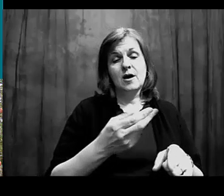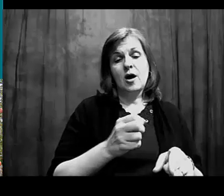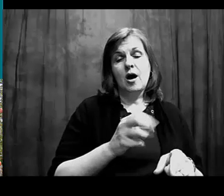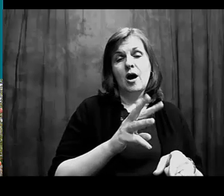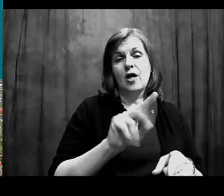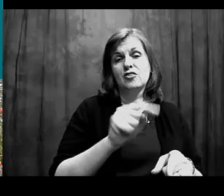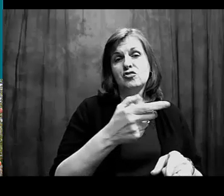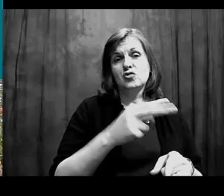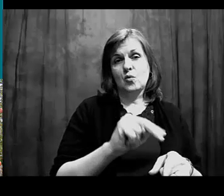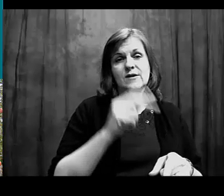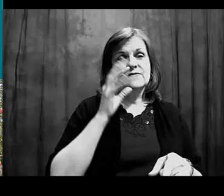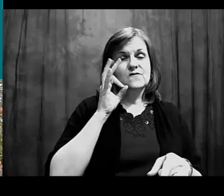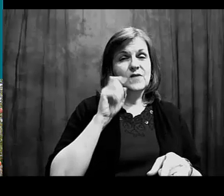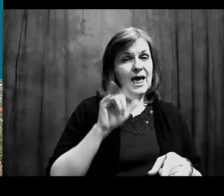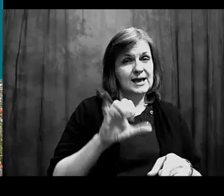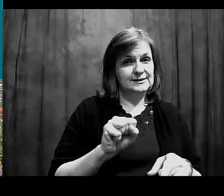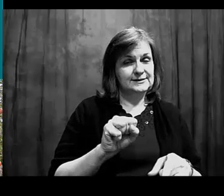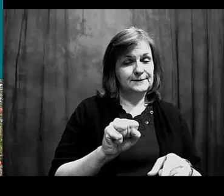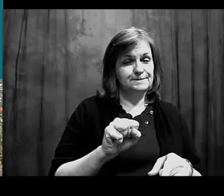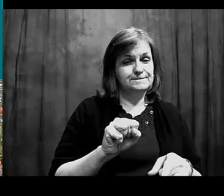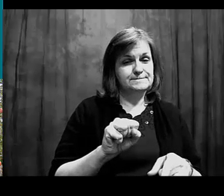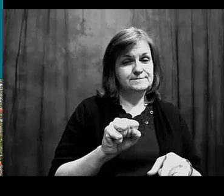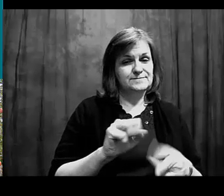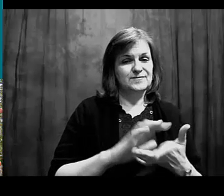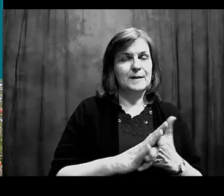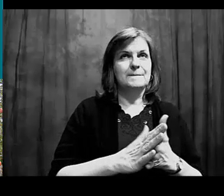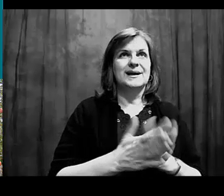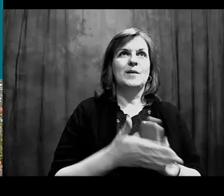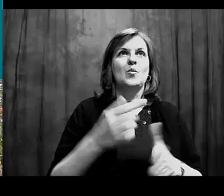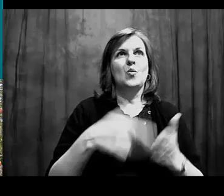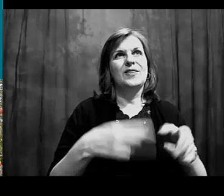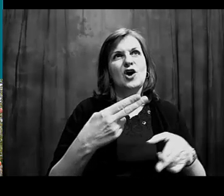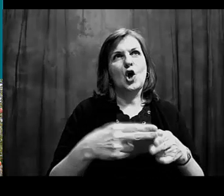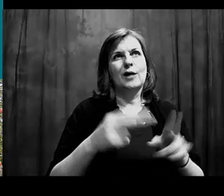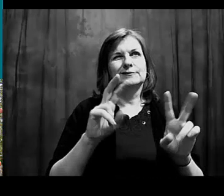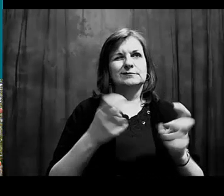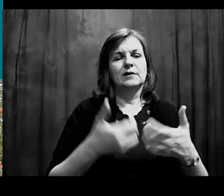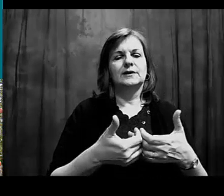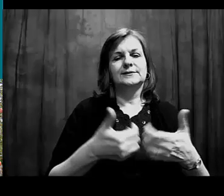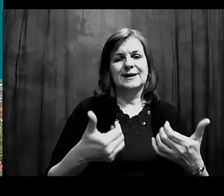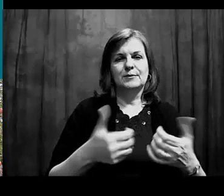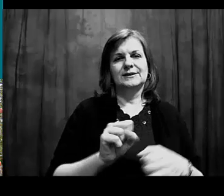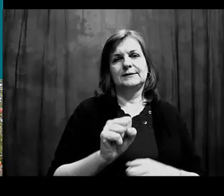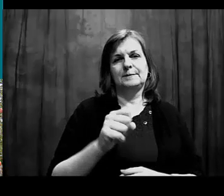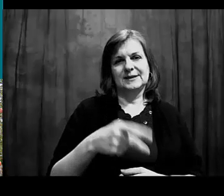but what they looked at is that hawthorne flies have actually